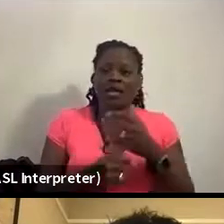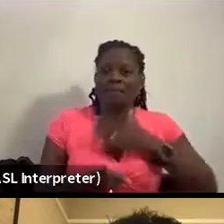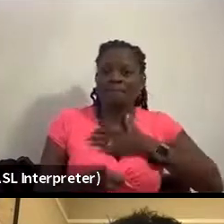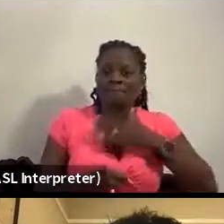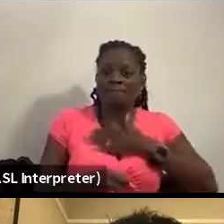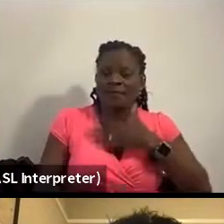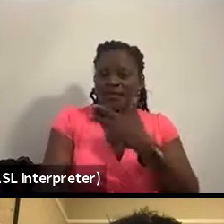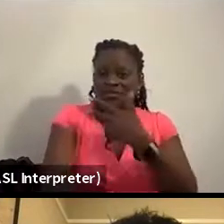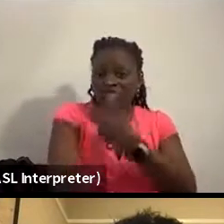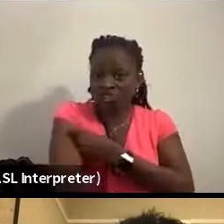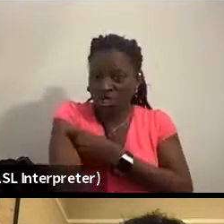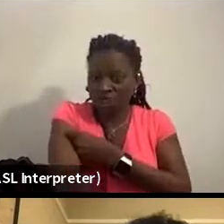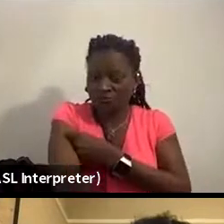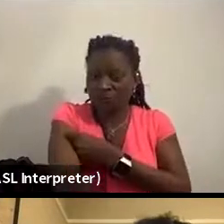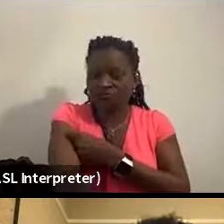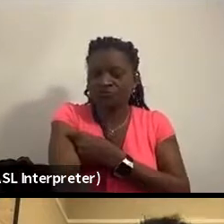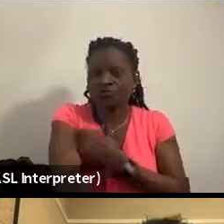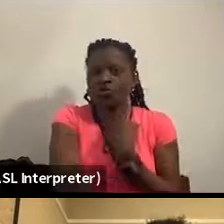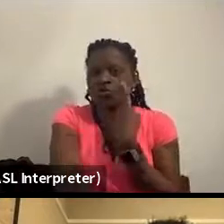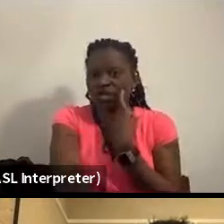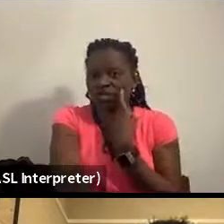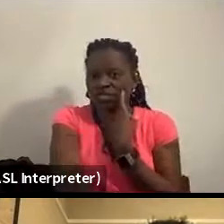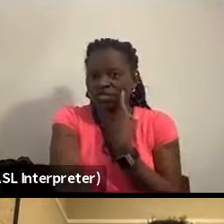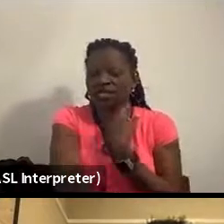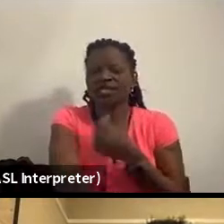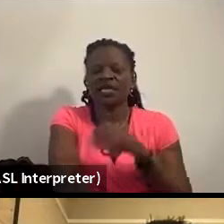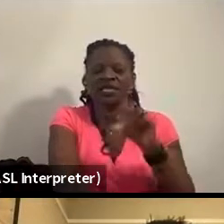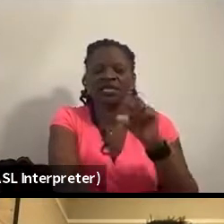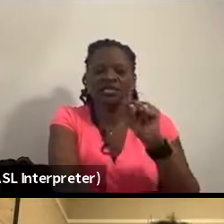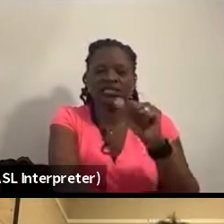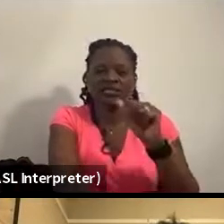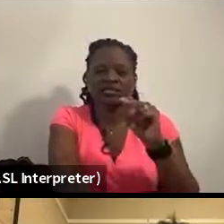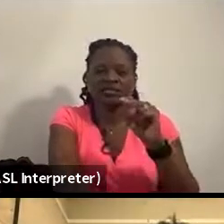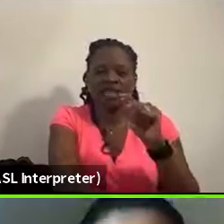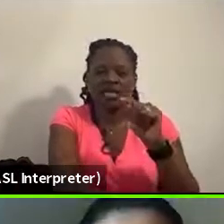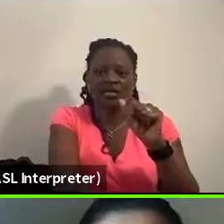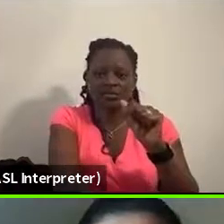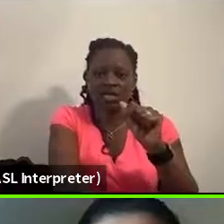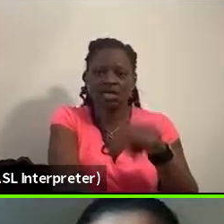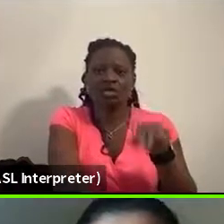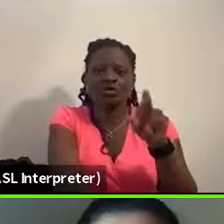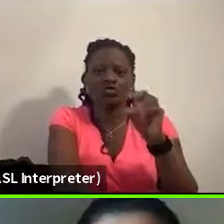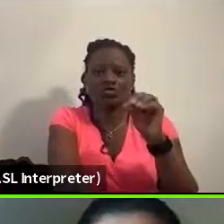Travis event in Santa Rosa at the Martin Luther King Park.